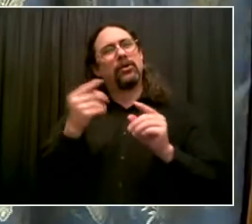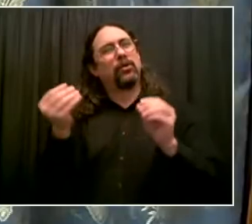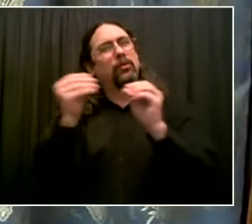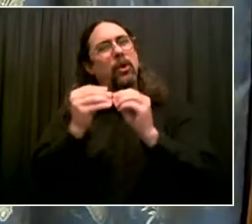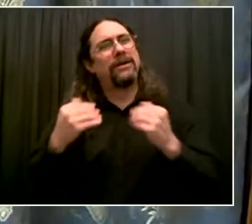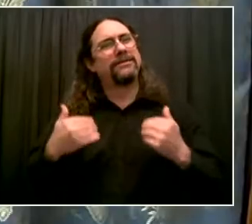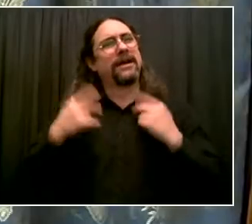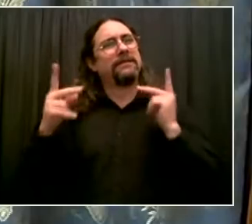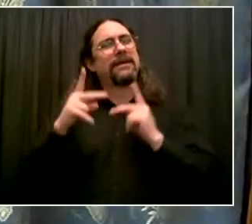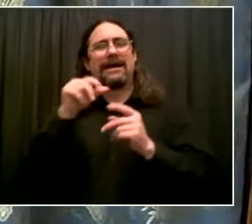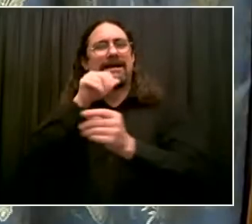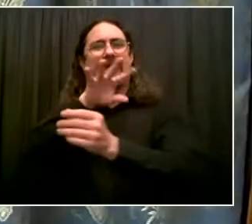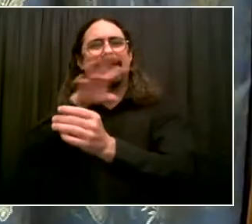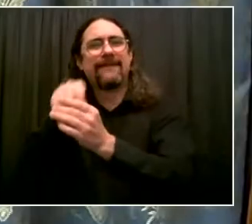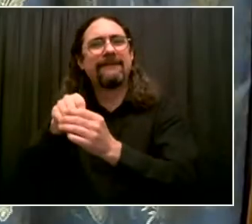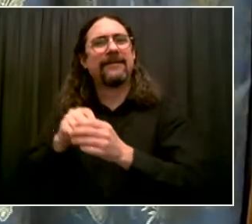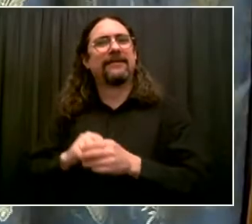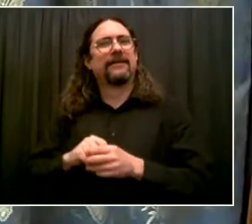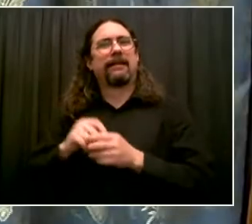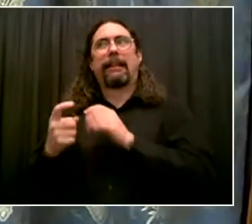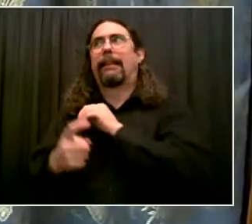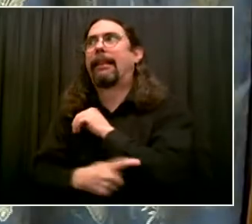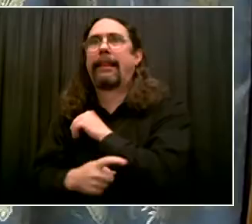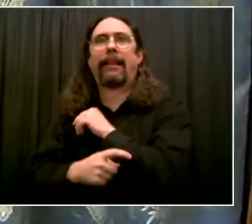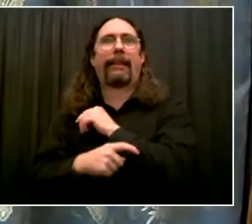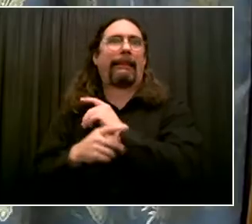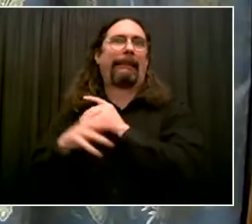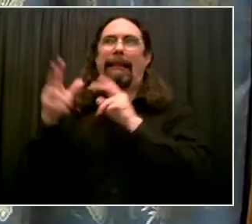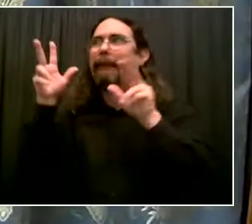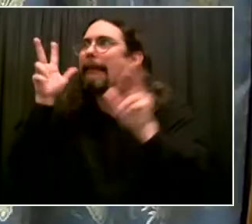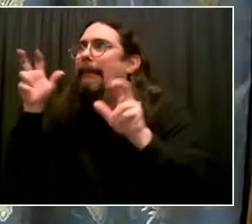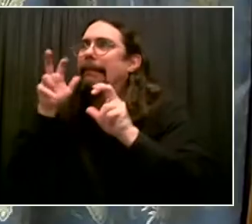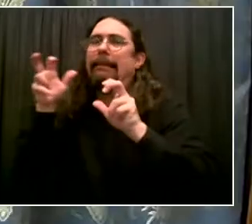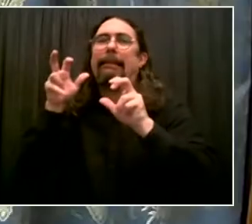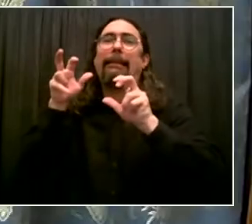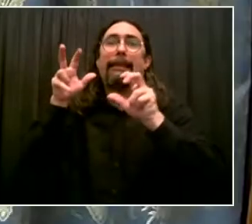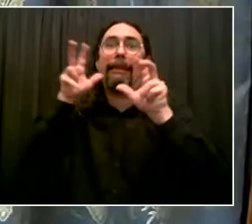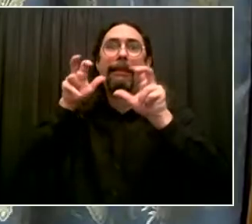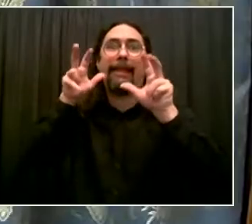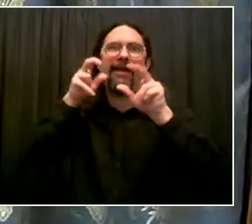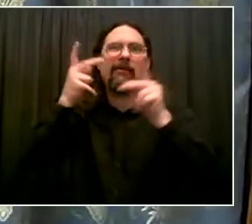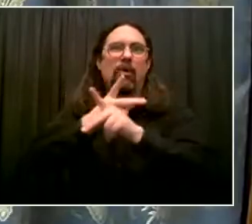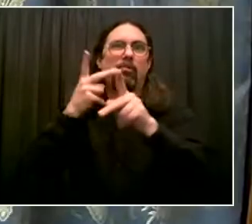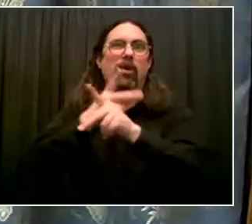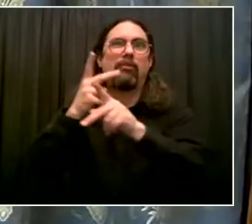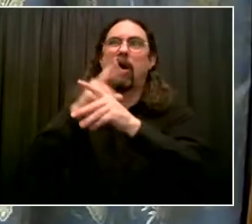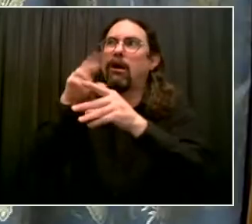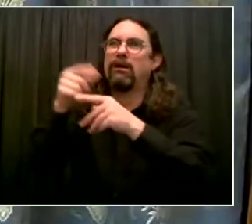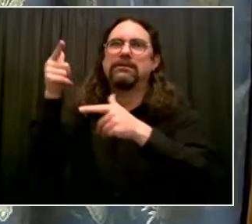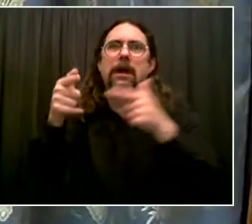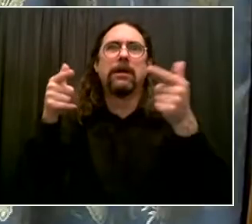IS A KEY FACTOR IN LOWERING THE GUN VIOLENCE HERE. ONCE WE TAKE THE DRIVERS OF